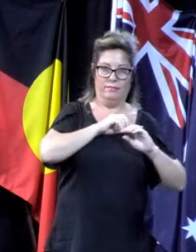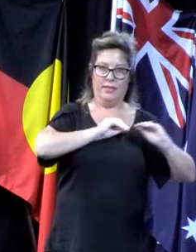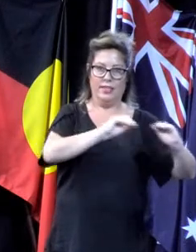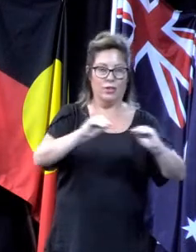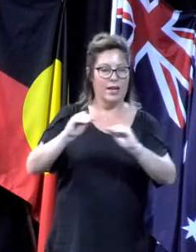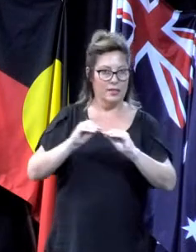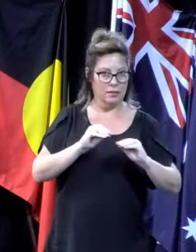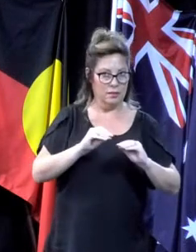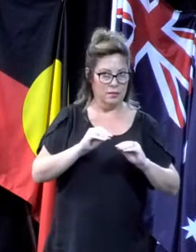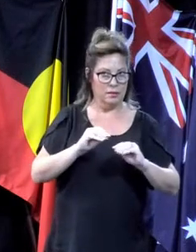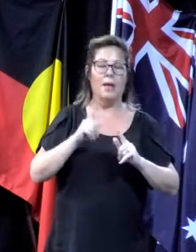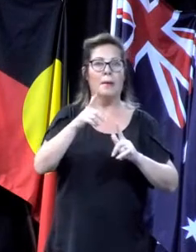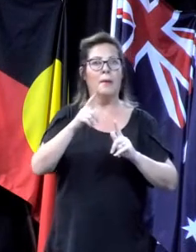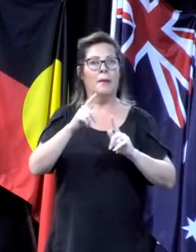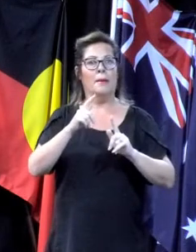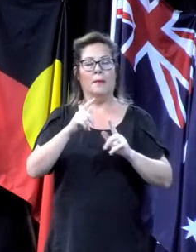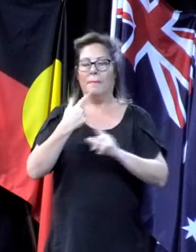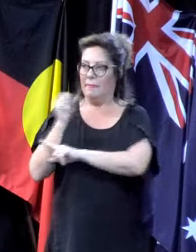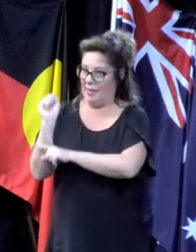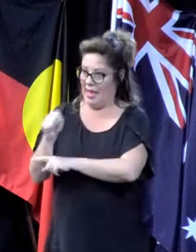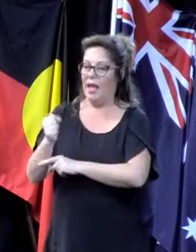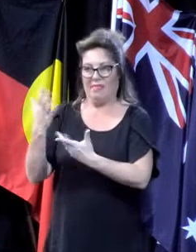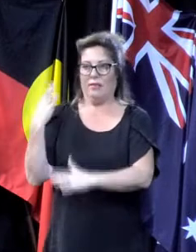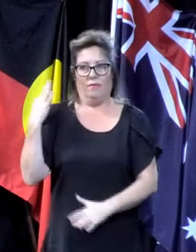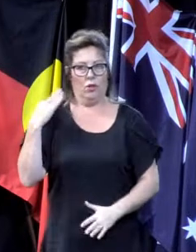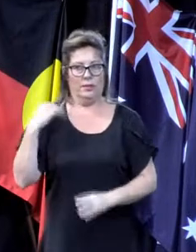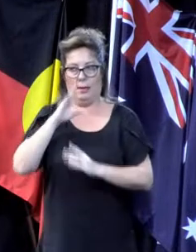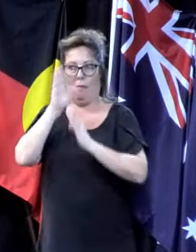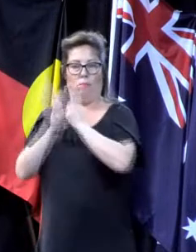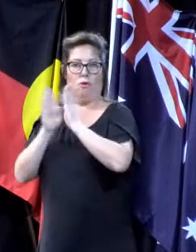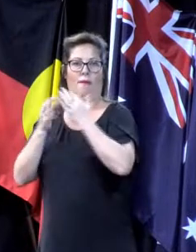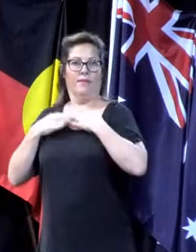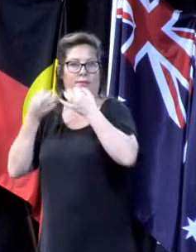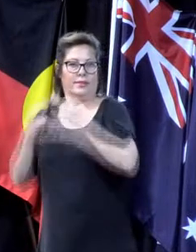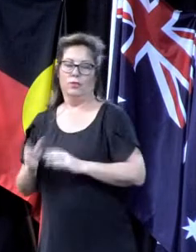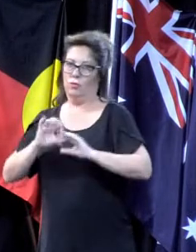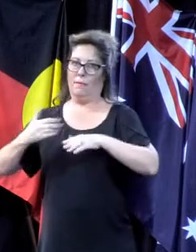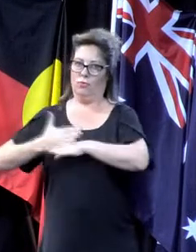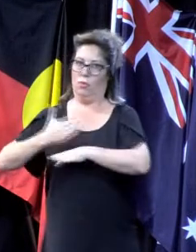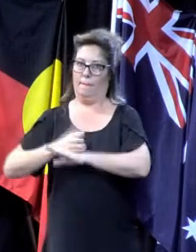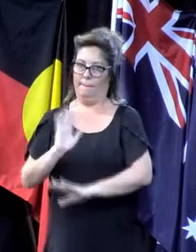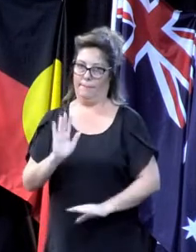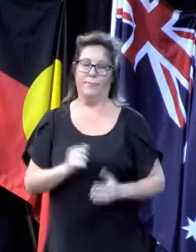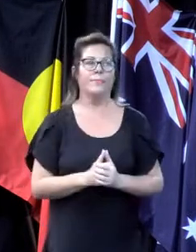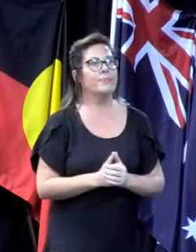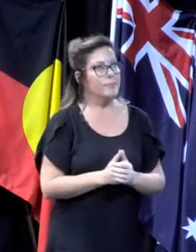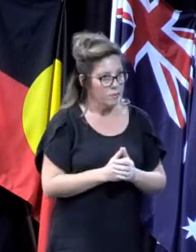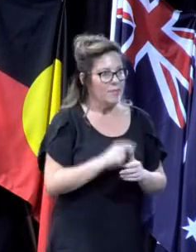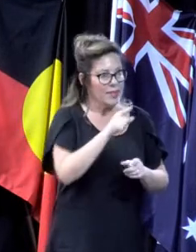Correct. But that's in your private capacity. That's private, volunteer, yes. OK, so, and you're also a voluntary member